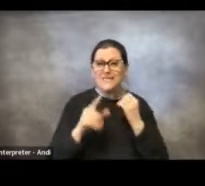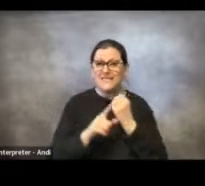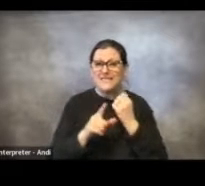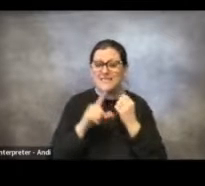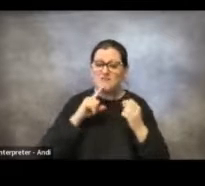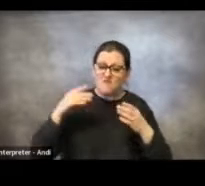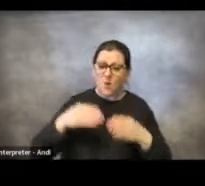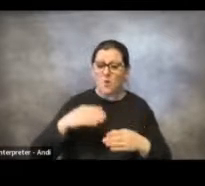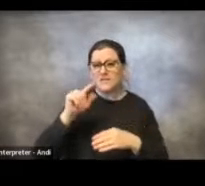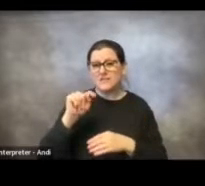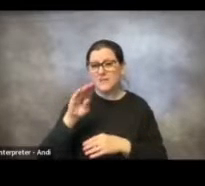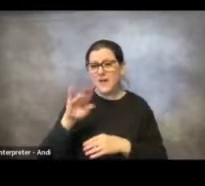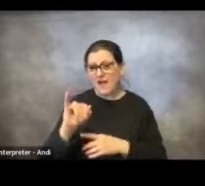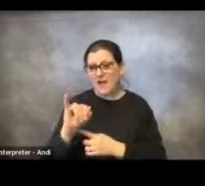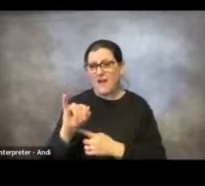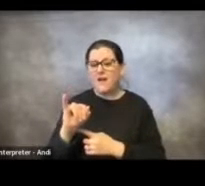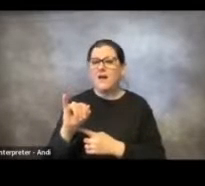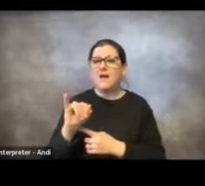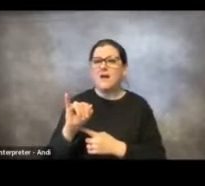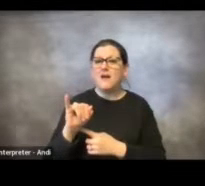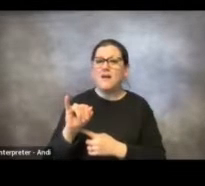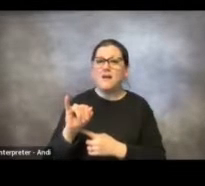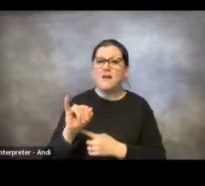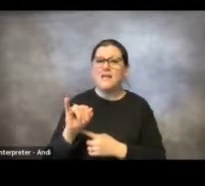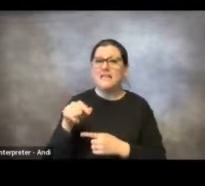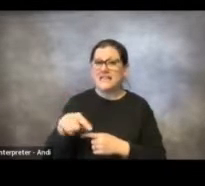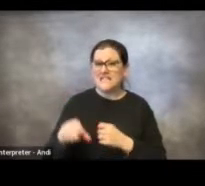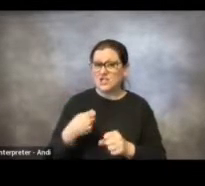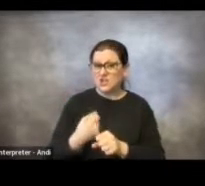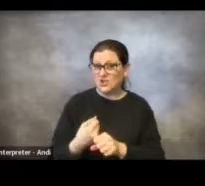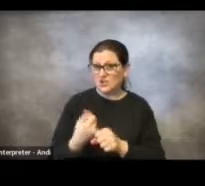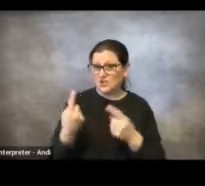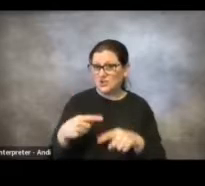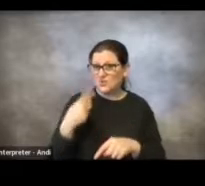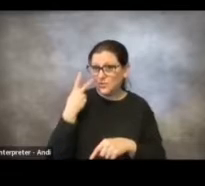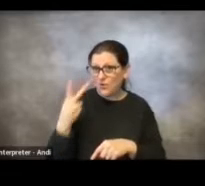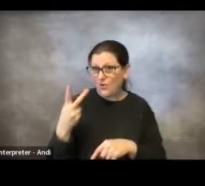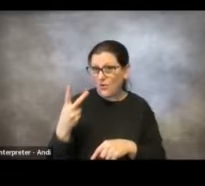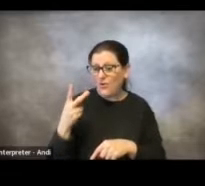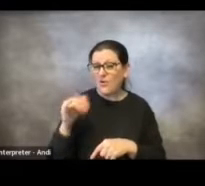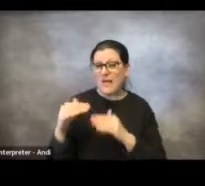injury. And this year, we saw that, again, the justice and mental health services